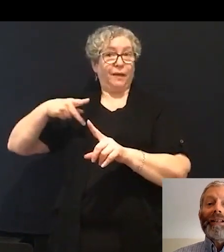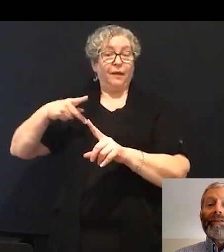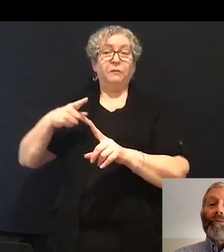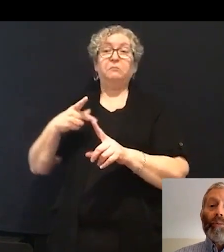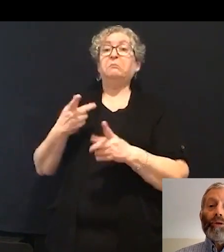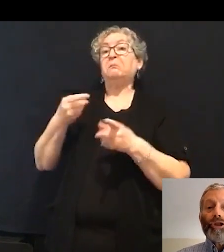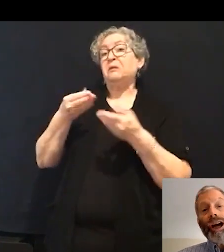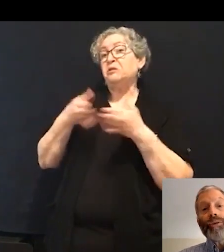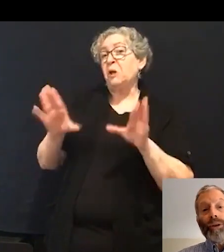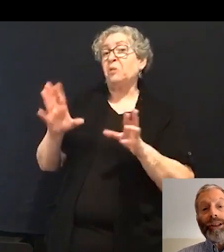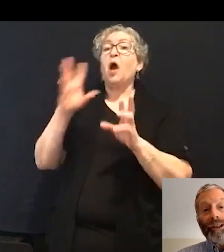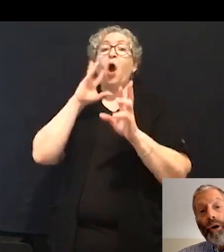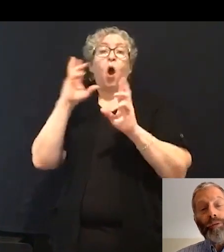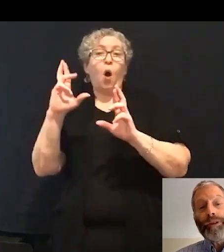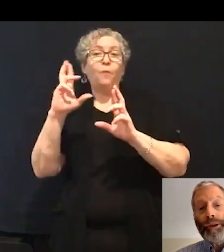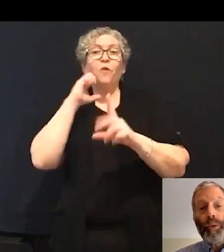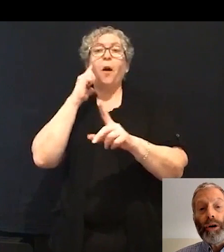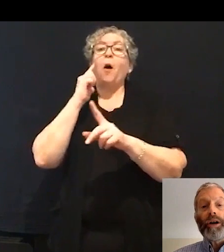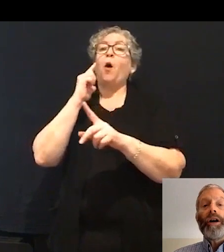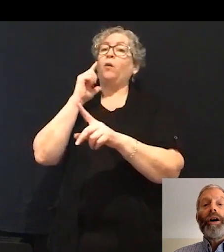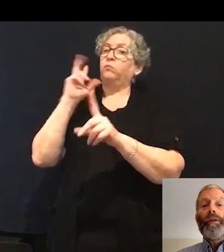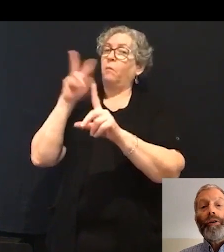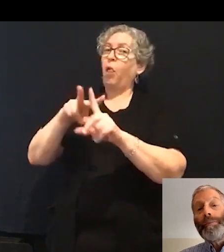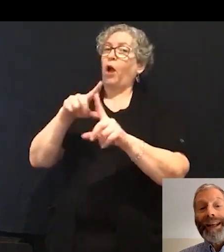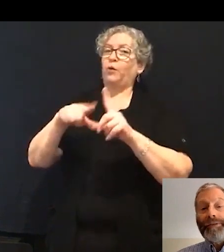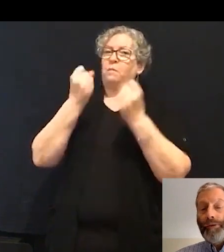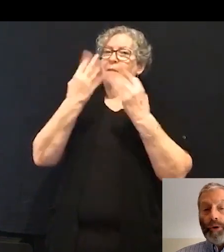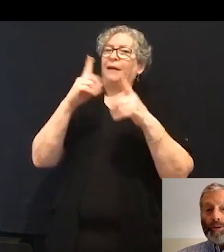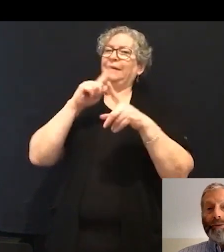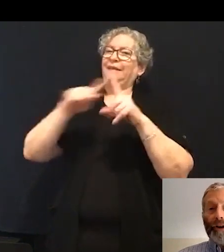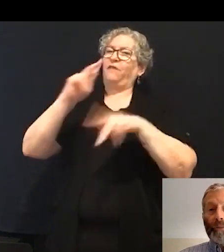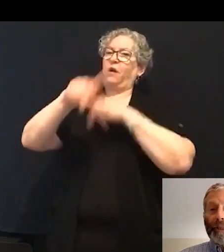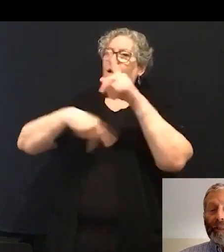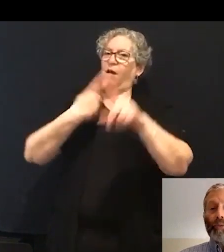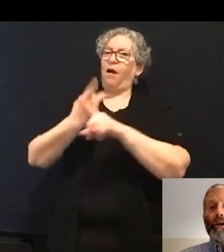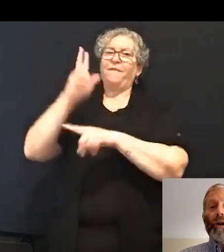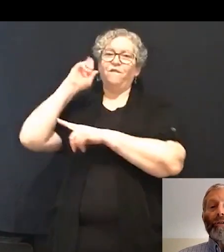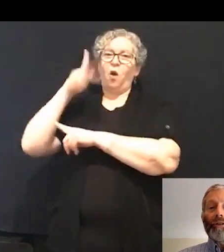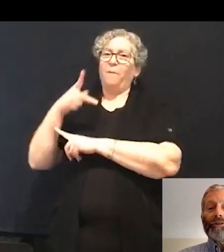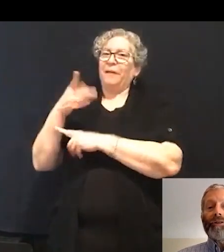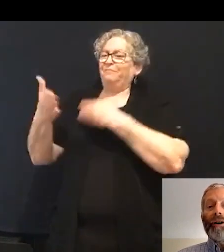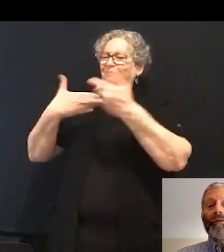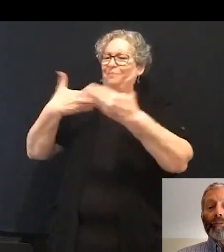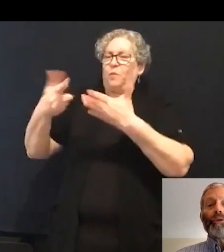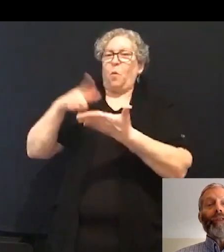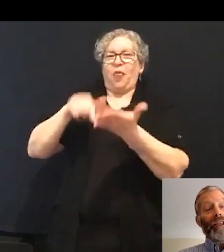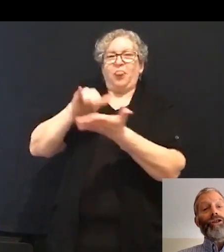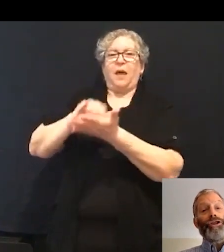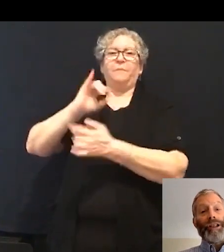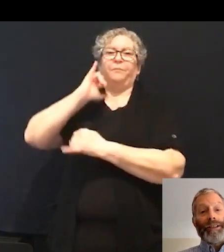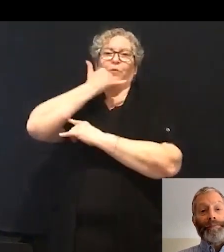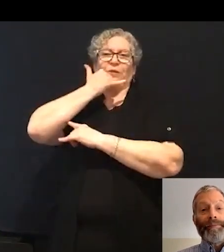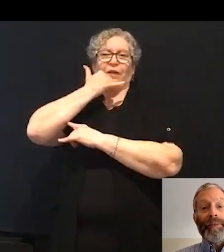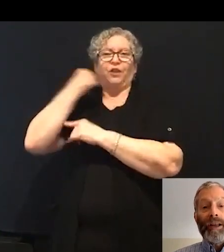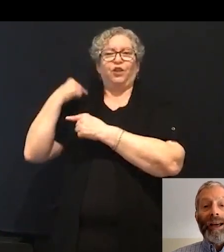it will generally and hopefully work for many forms of RP regardless of the mutated gene.